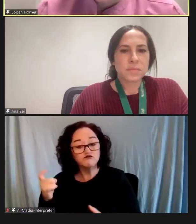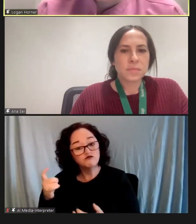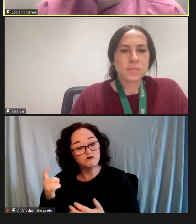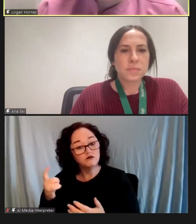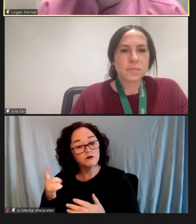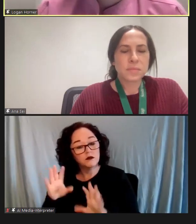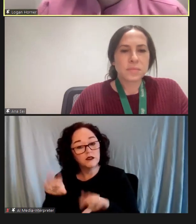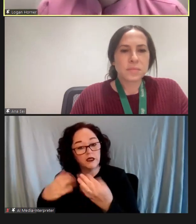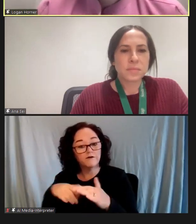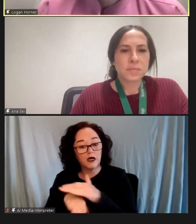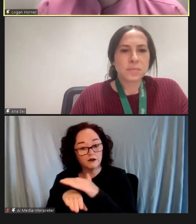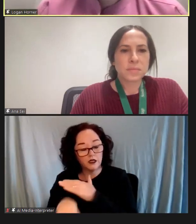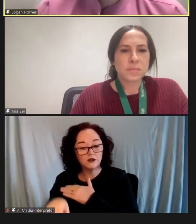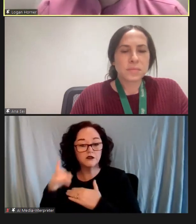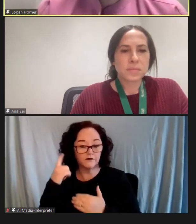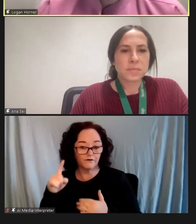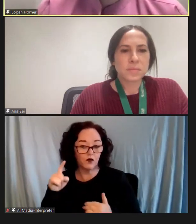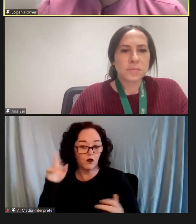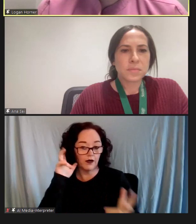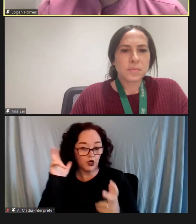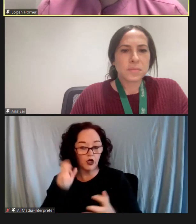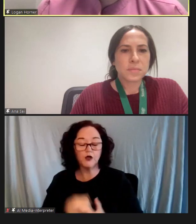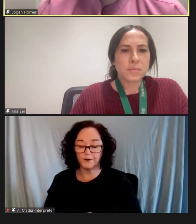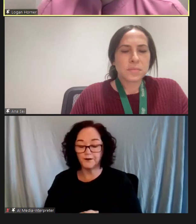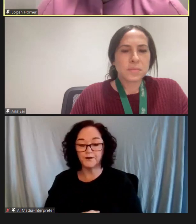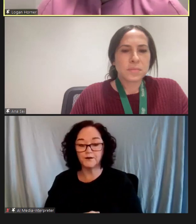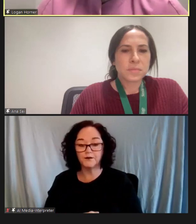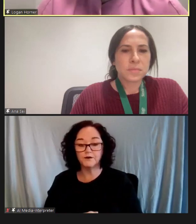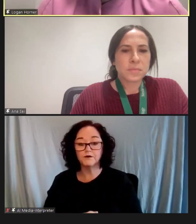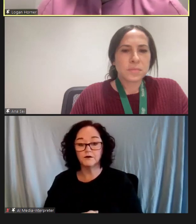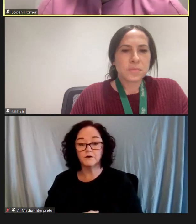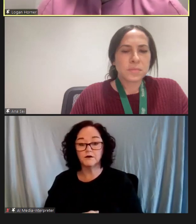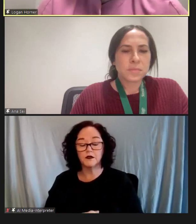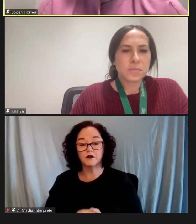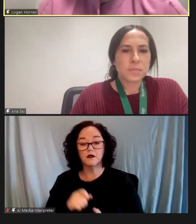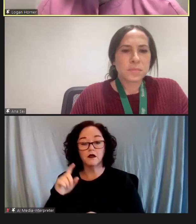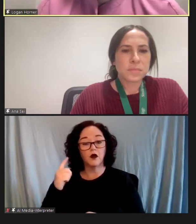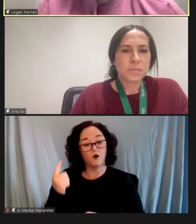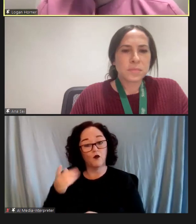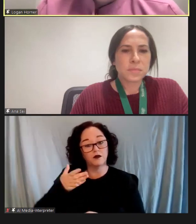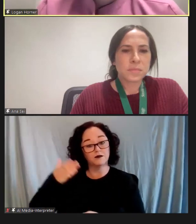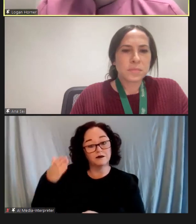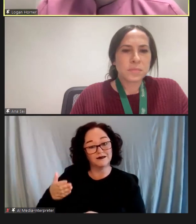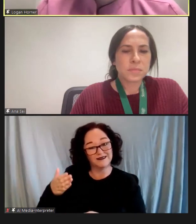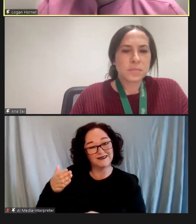need because our goal for unilateral